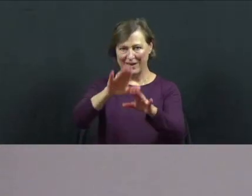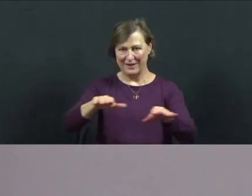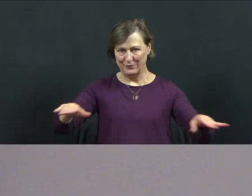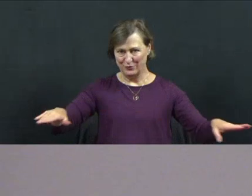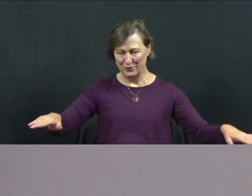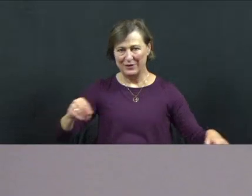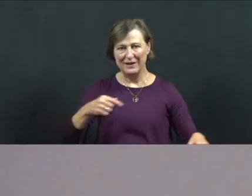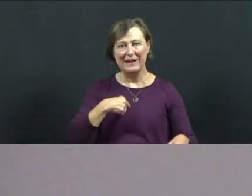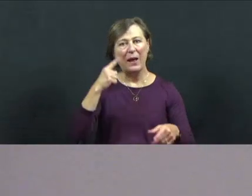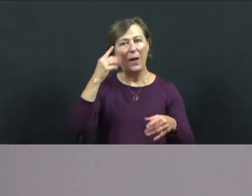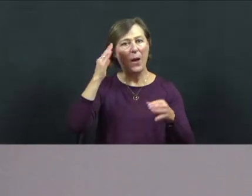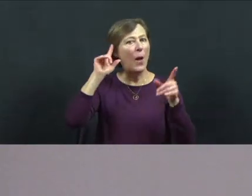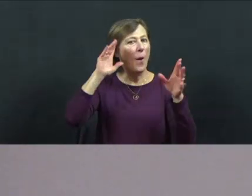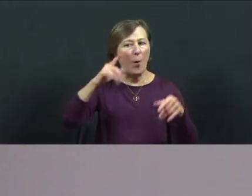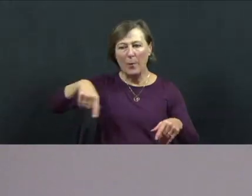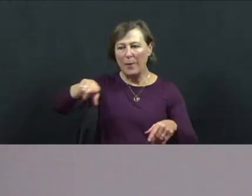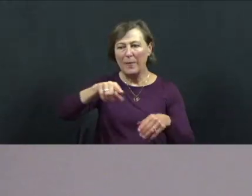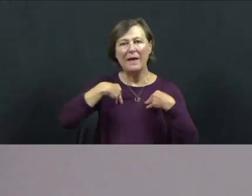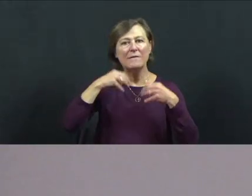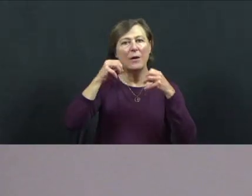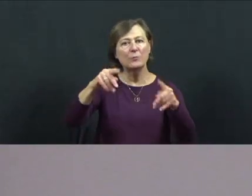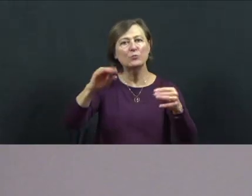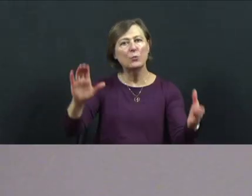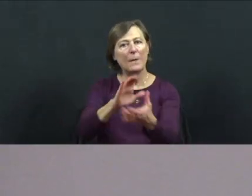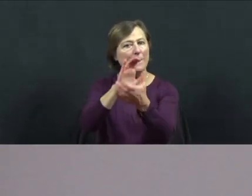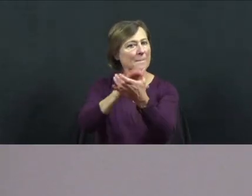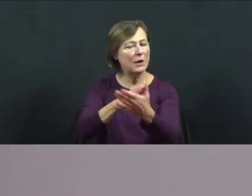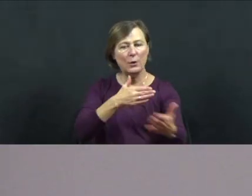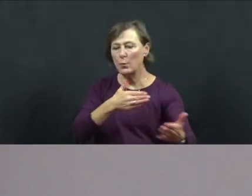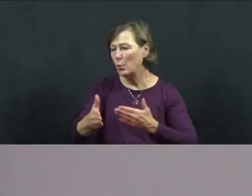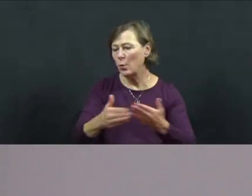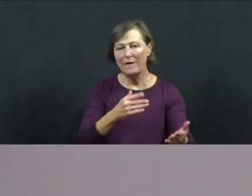marry whomever they want, work in a career that